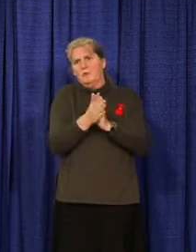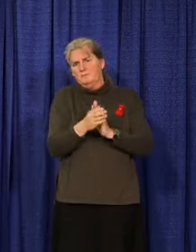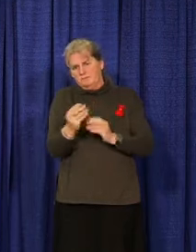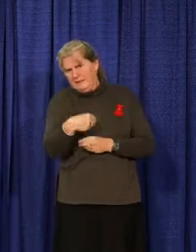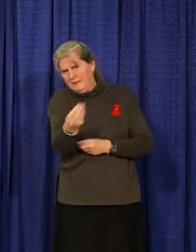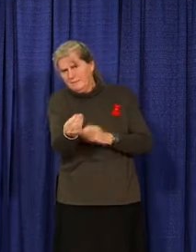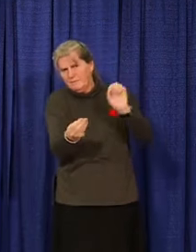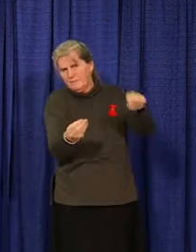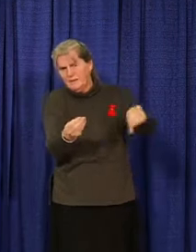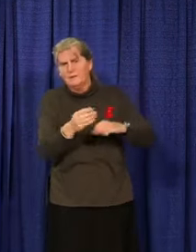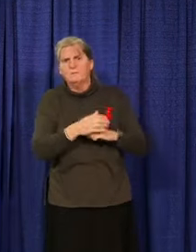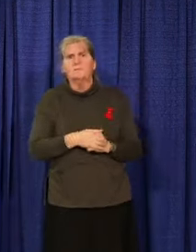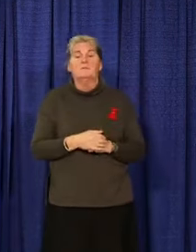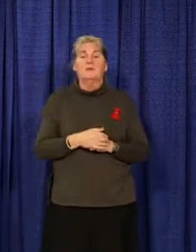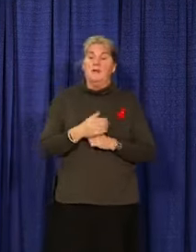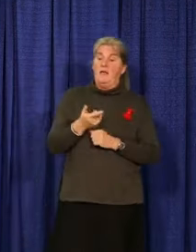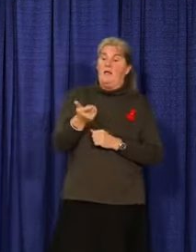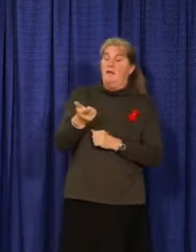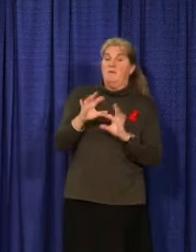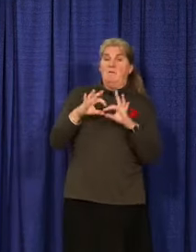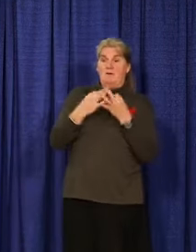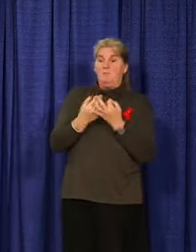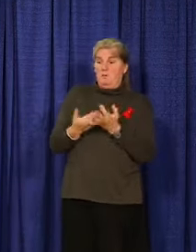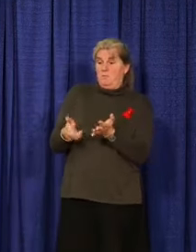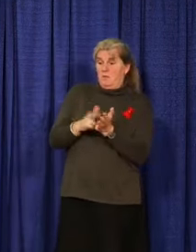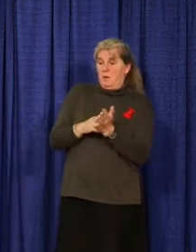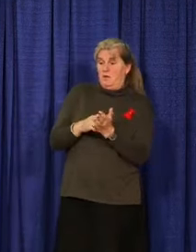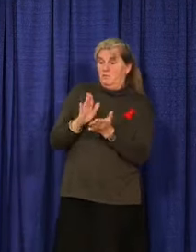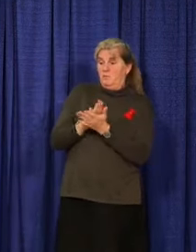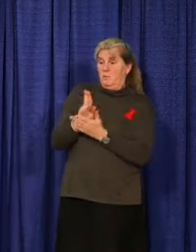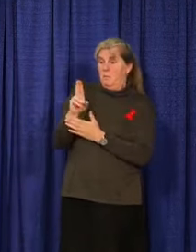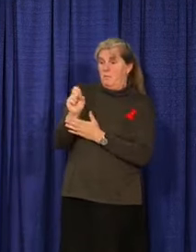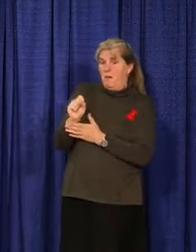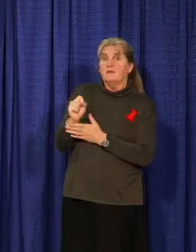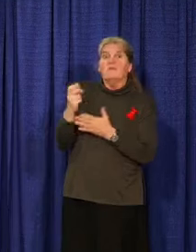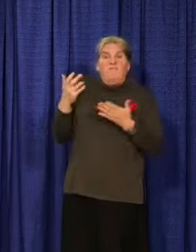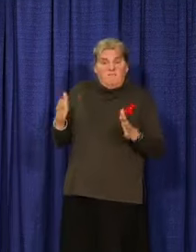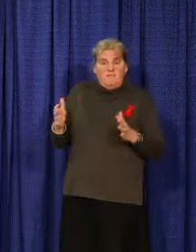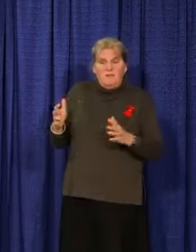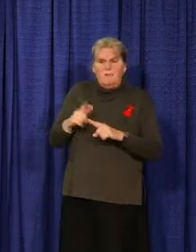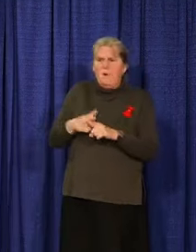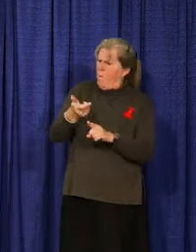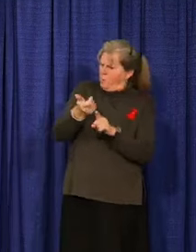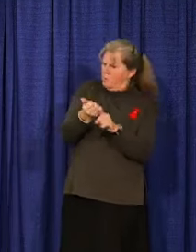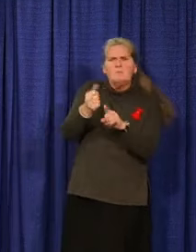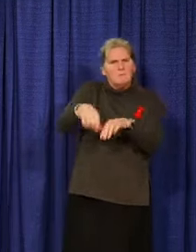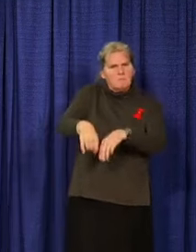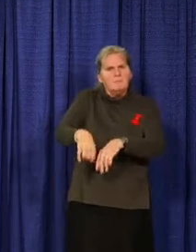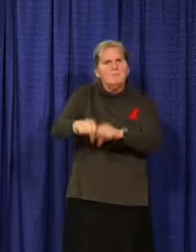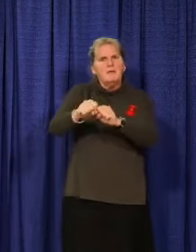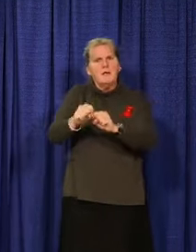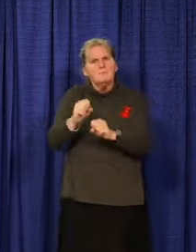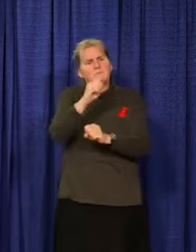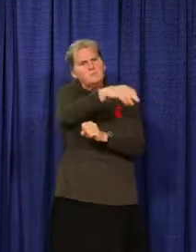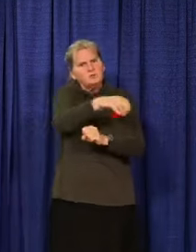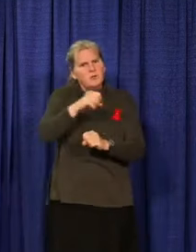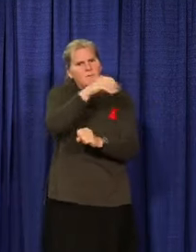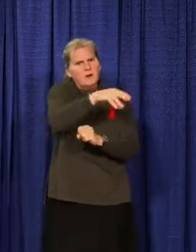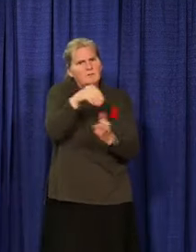If students and families have registered for the school bus but are now able to support due to support their own